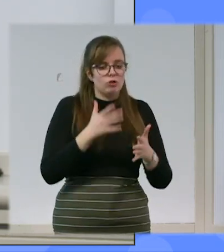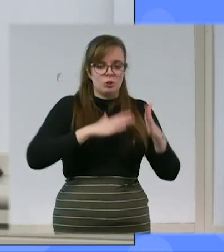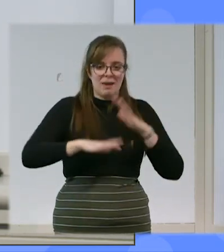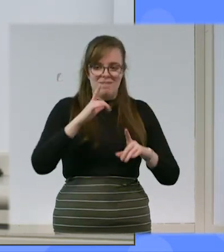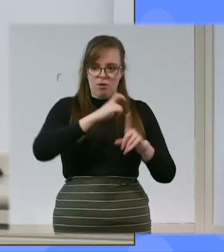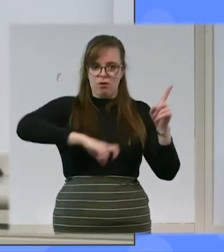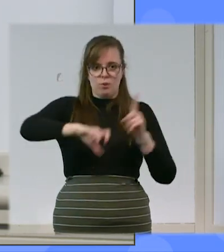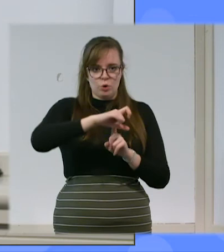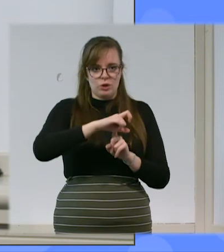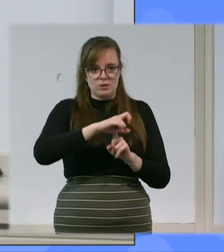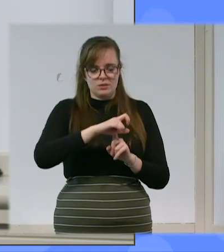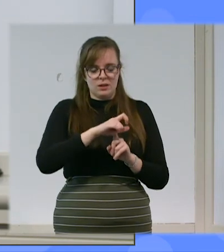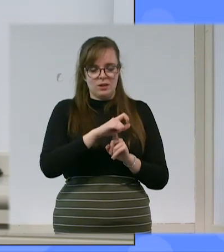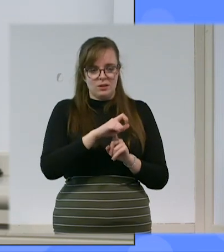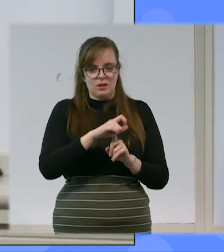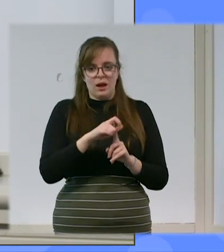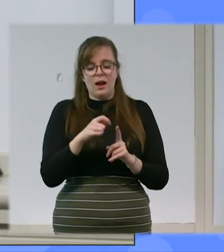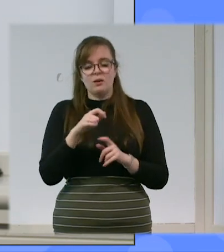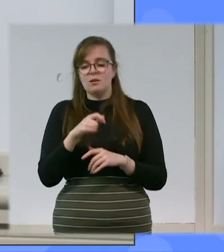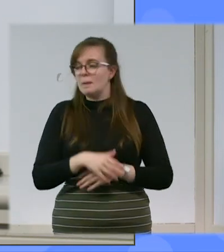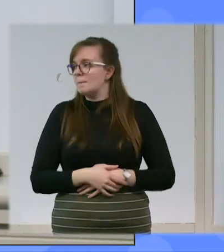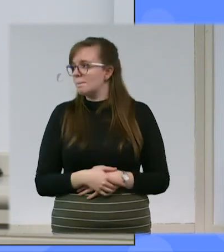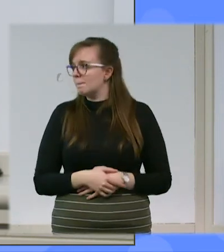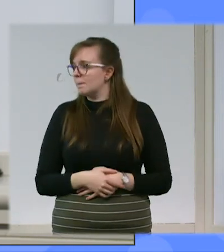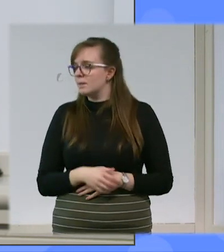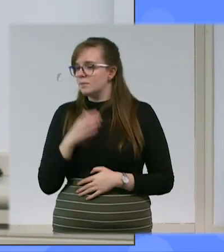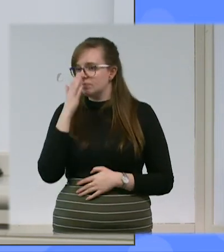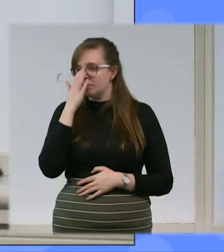disincentivizes those that we don't we need to ensure that the prices actually